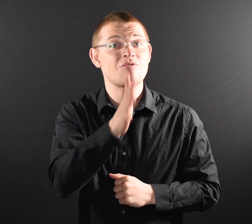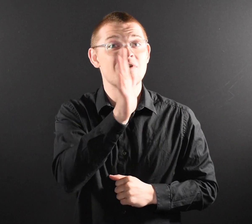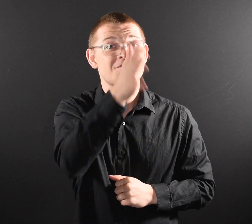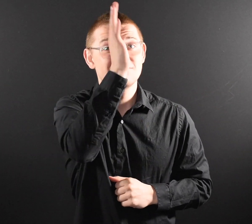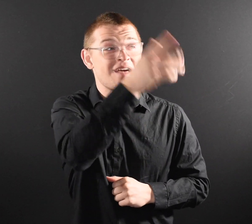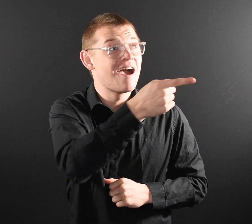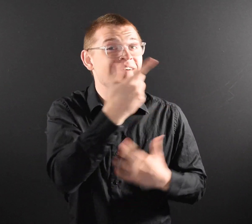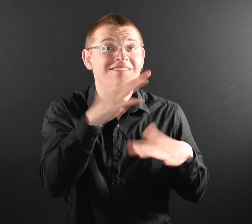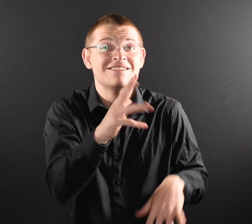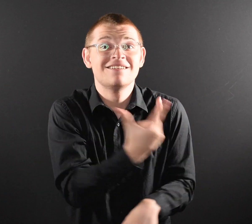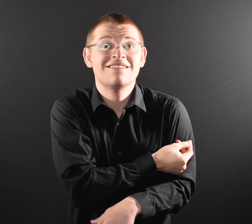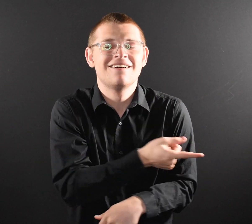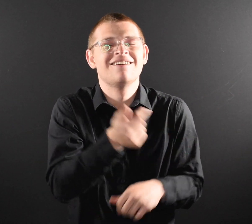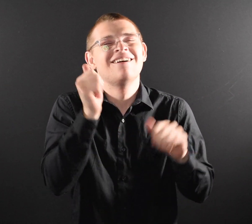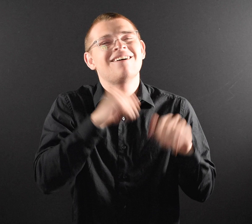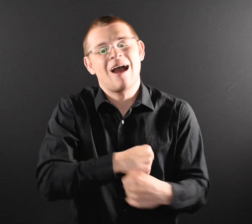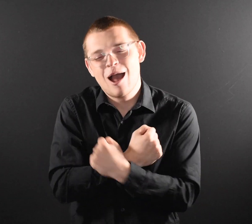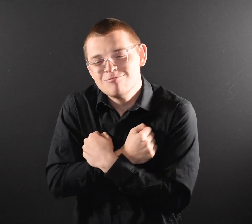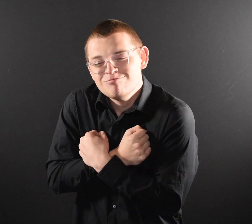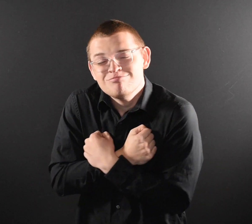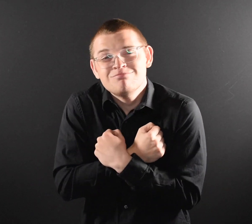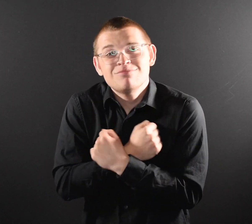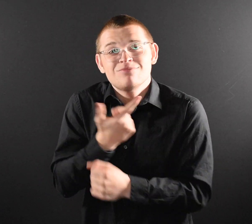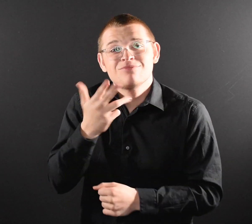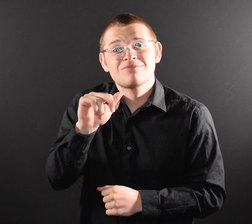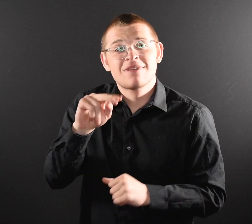Vaccinated grandparents can hug their grandchildren.